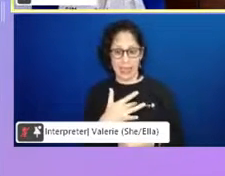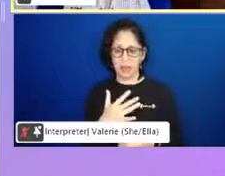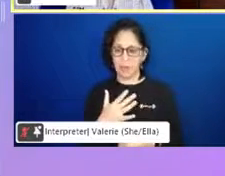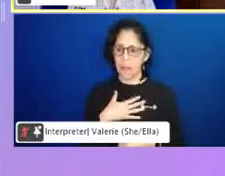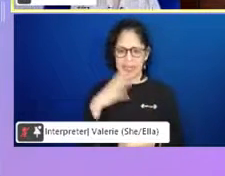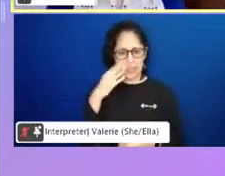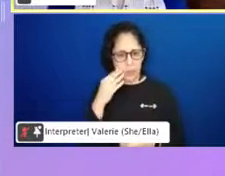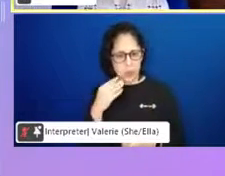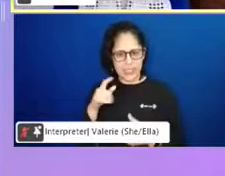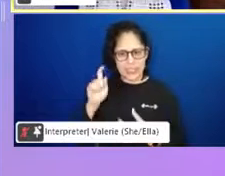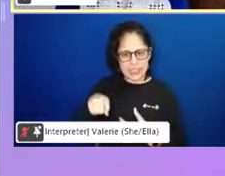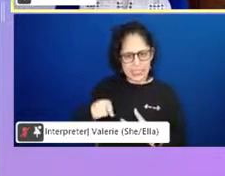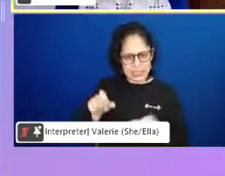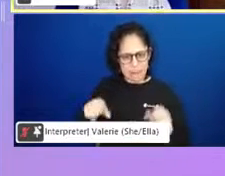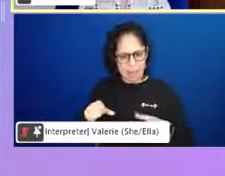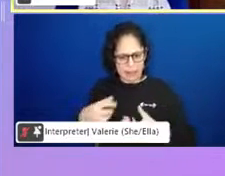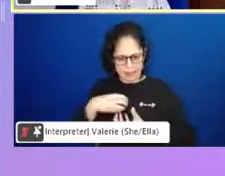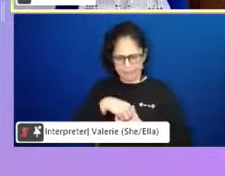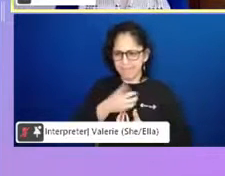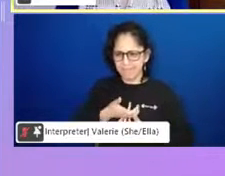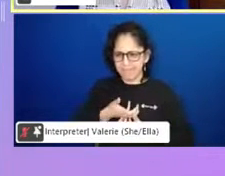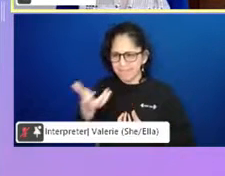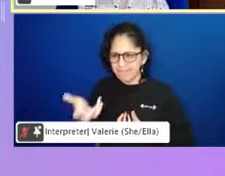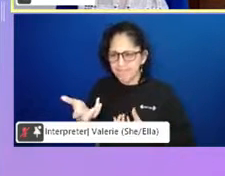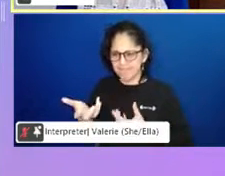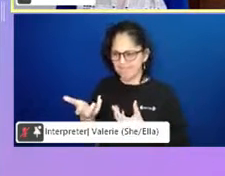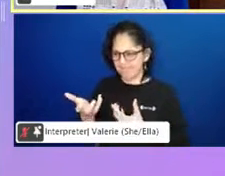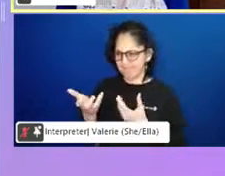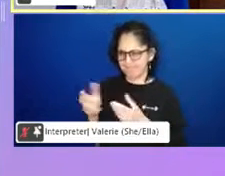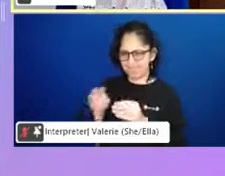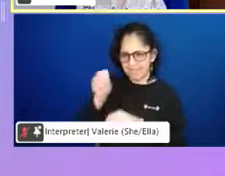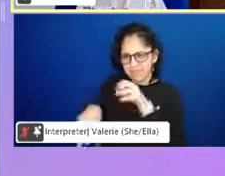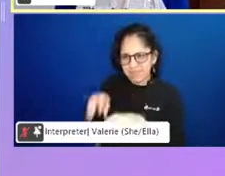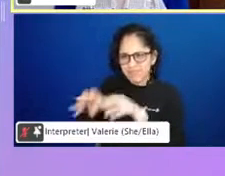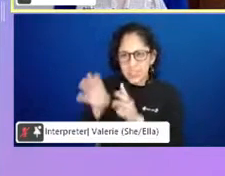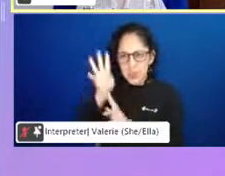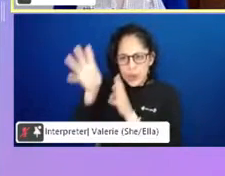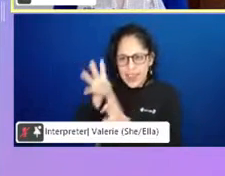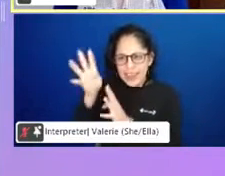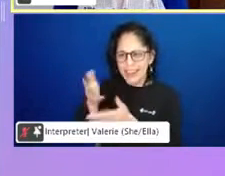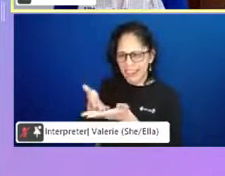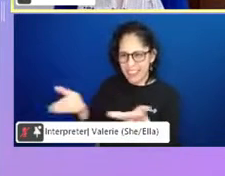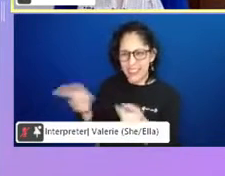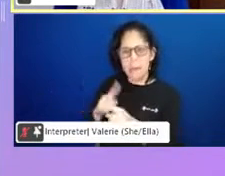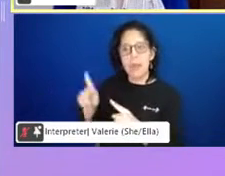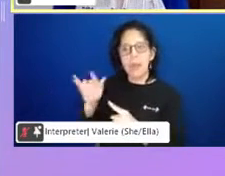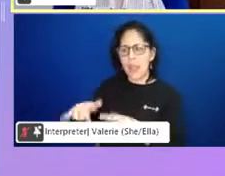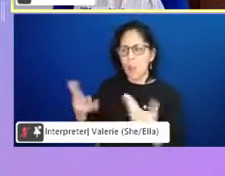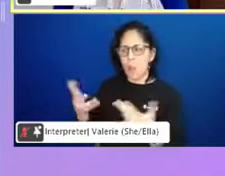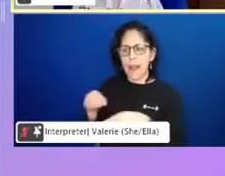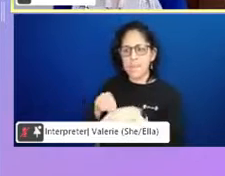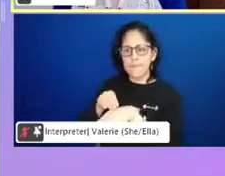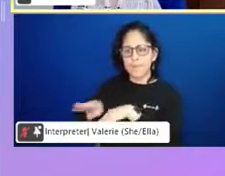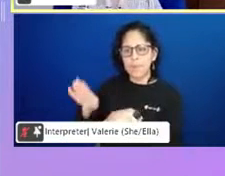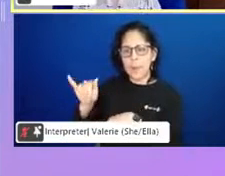but this can create bias and that can lead to a high cognitive demand for users we aren't